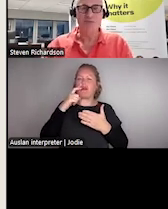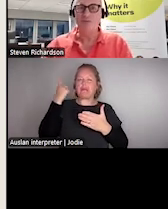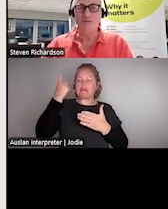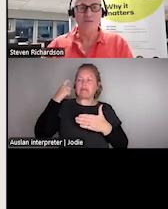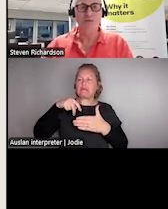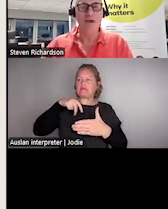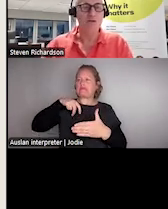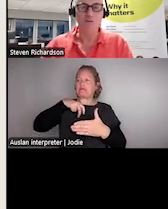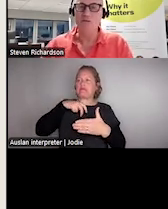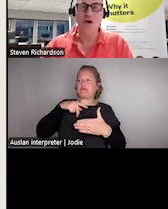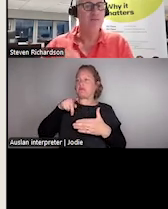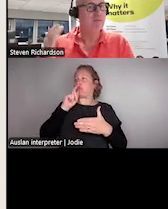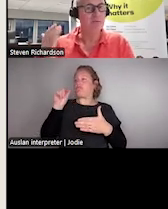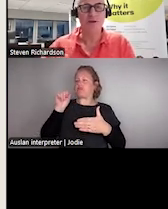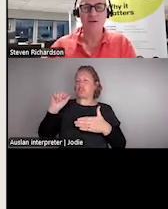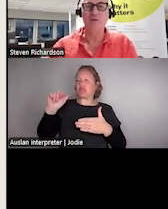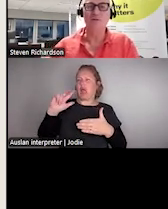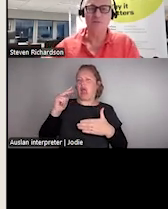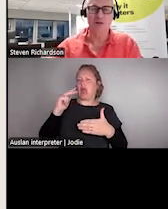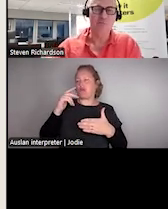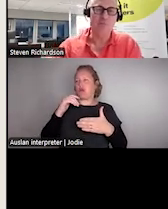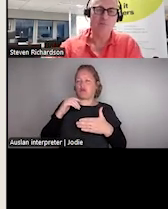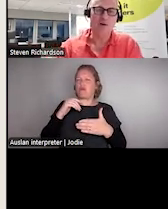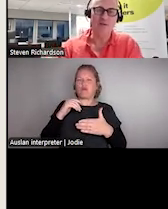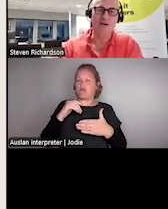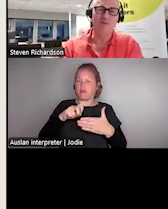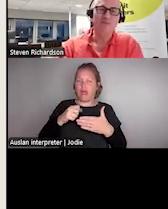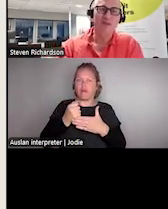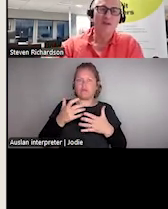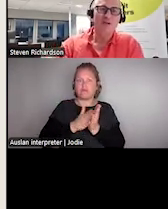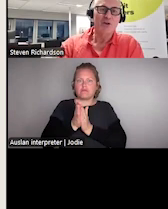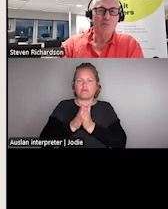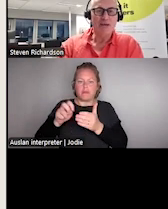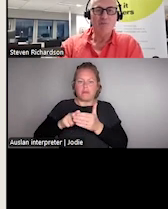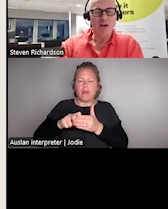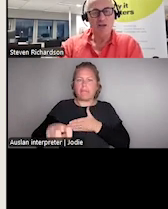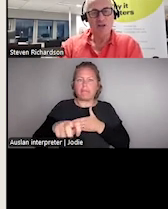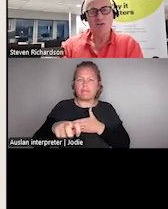is going to finish at 8 PM tonight, you have to get onto it is an important part. Recognition